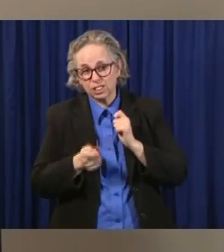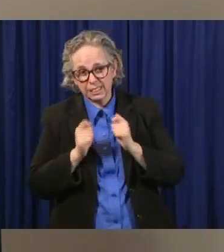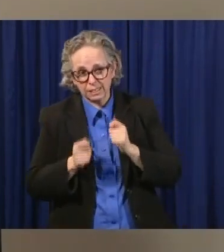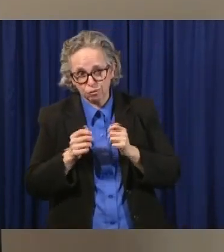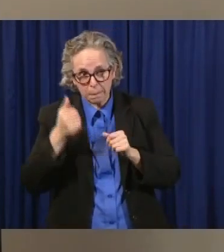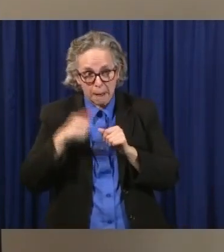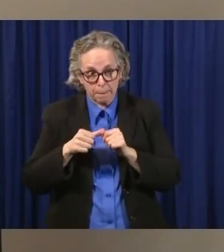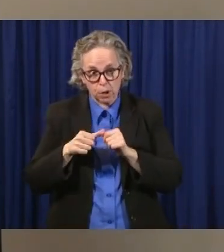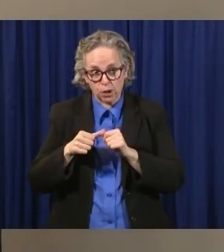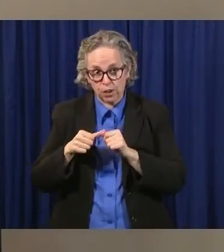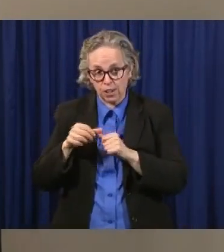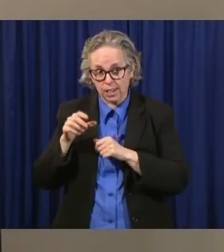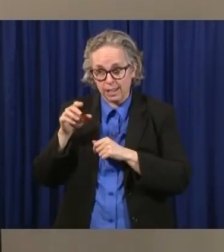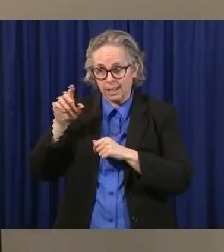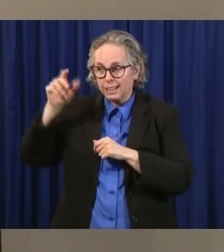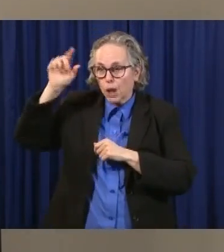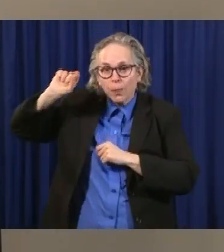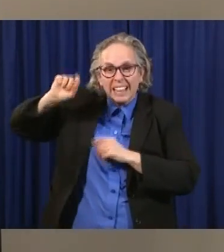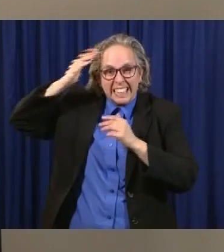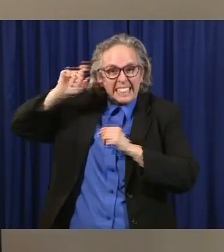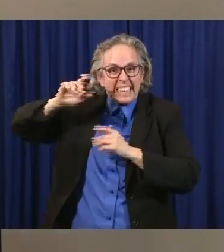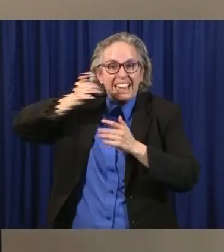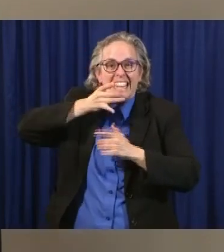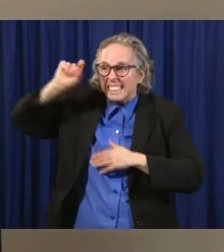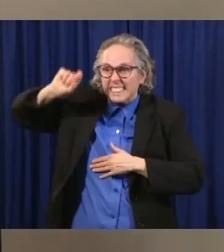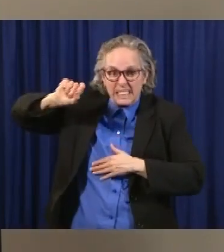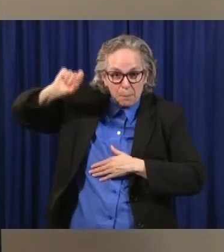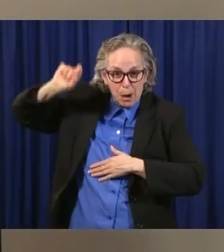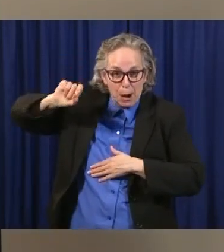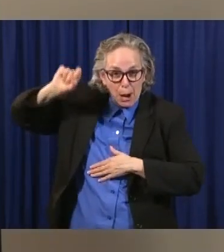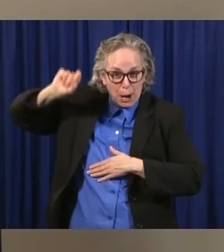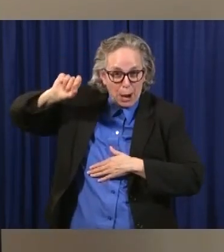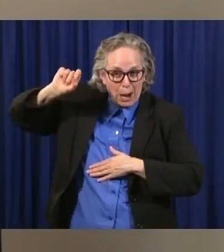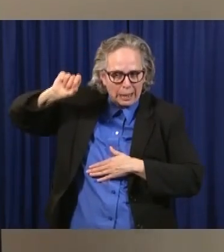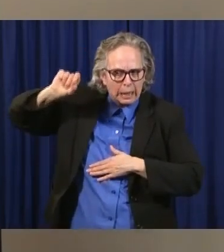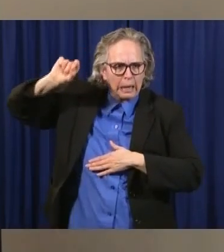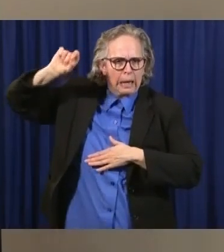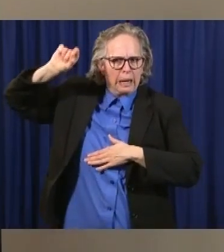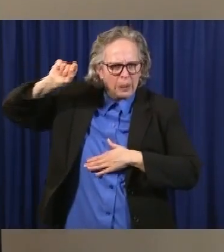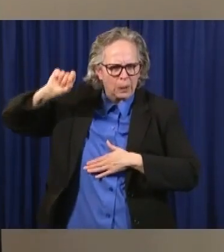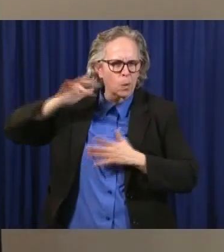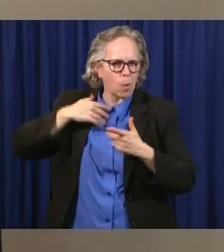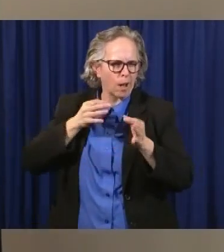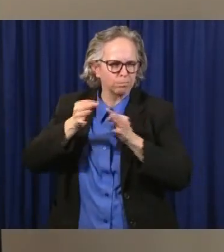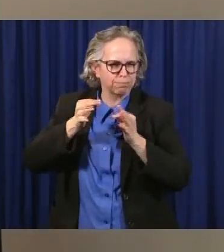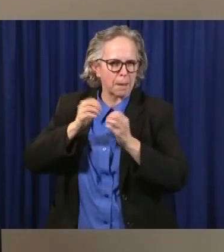SO WE HAVE TALKED A LOT ABOUT MAKING OUR CHANGES BY MOVING THAT DIMMER SWITCH AND WATCHING THE DATA. WE WILL HAVE MORE AND MORE DATA